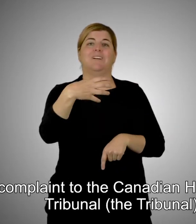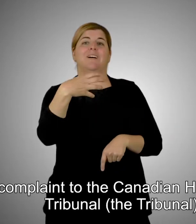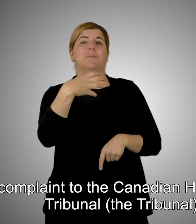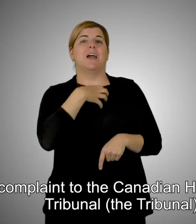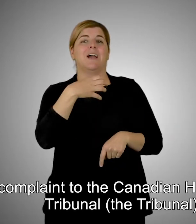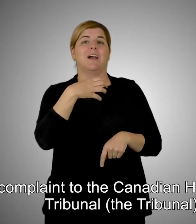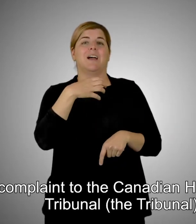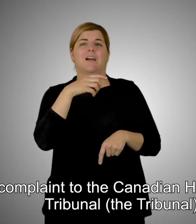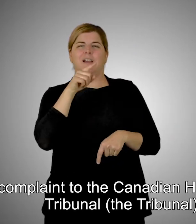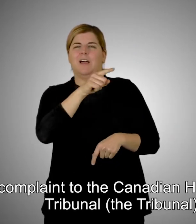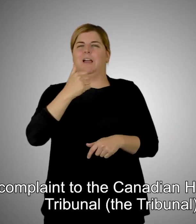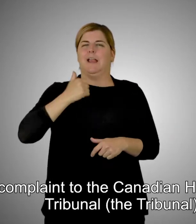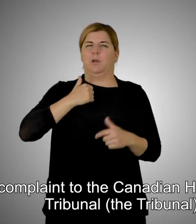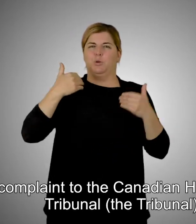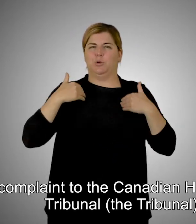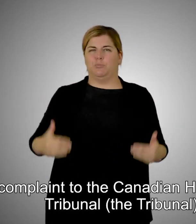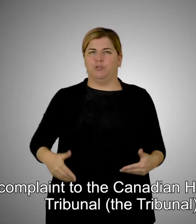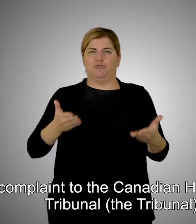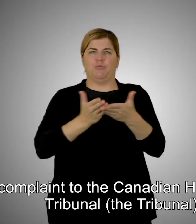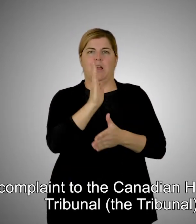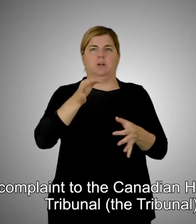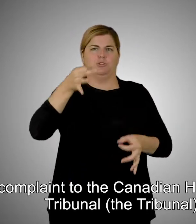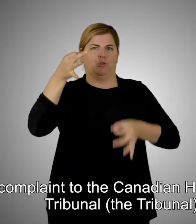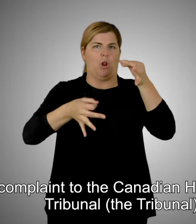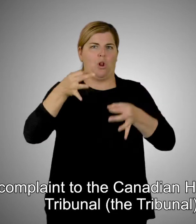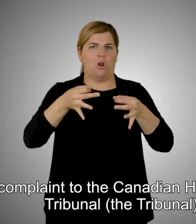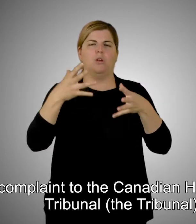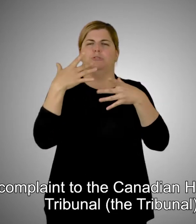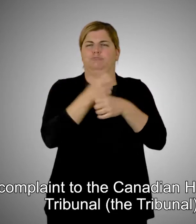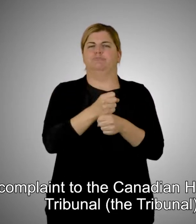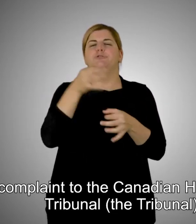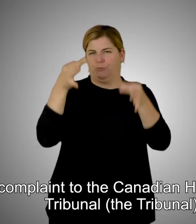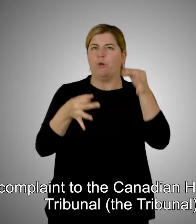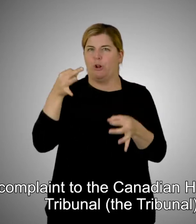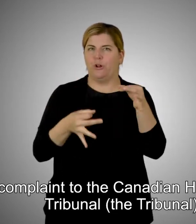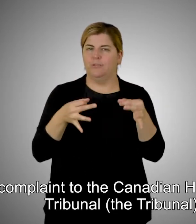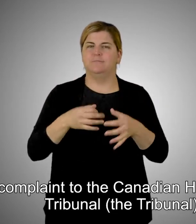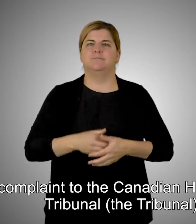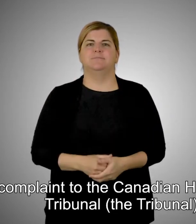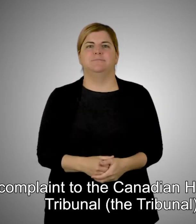your complaint to the Canadian Human Rights Tribunal (the Tribunal).